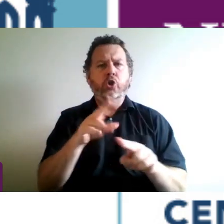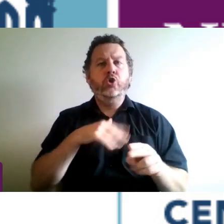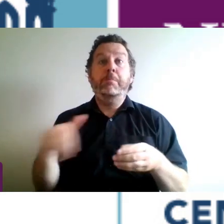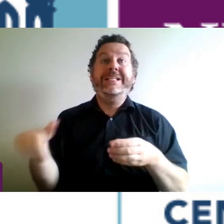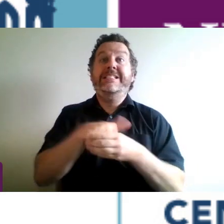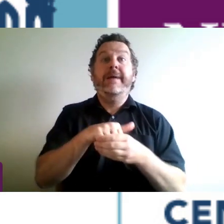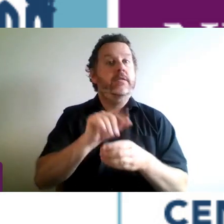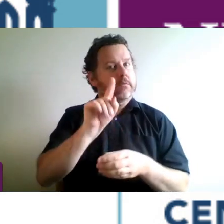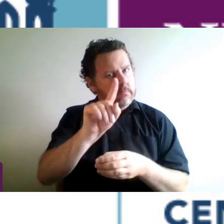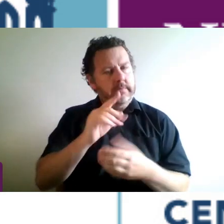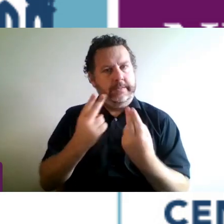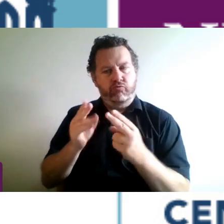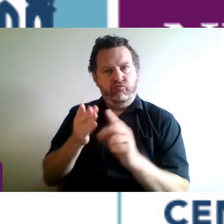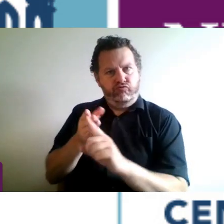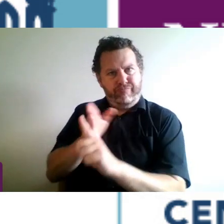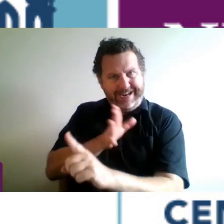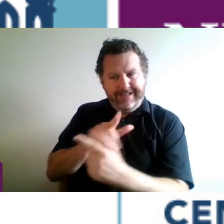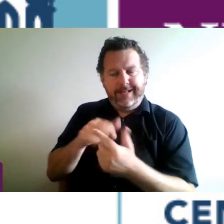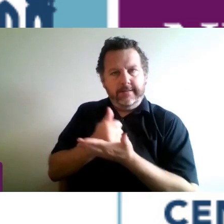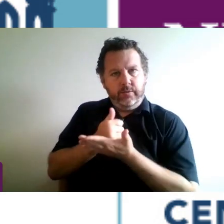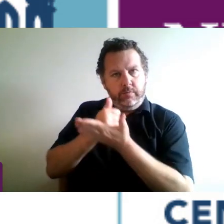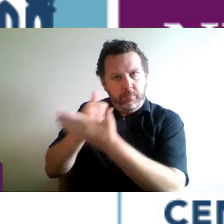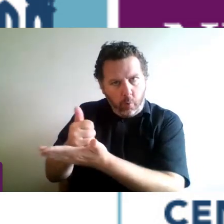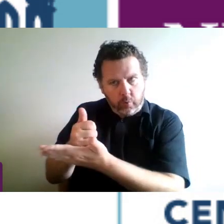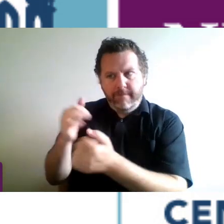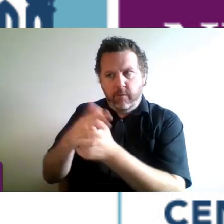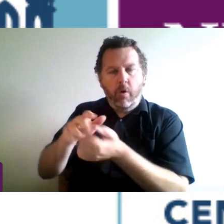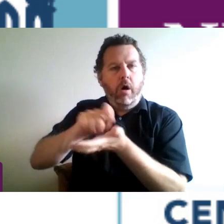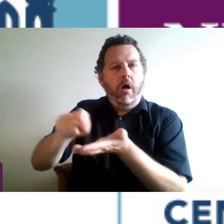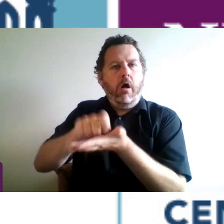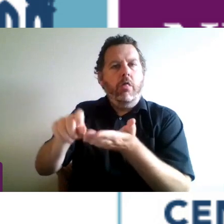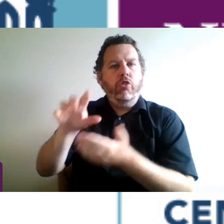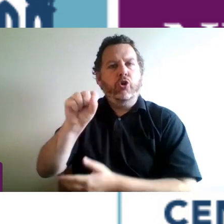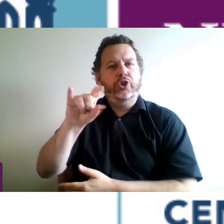demands recognition of and support for authorship.